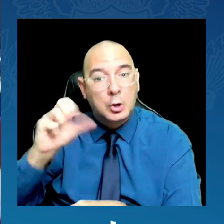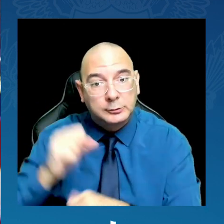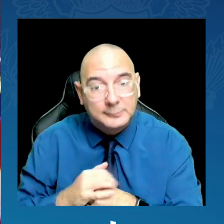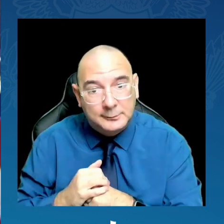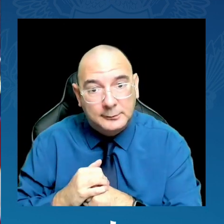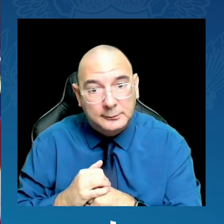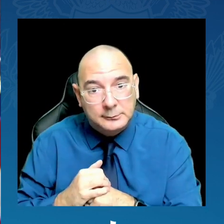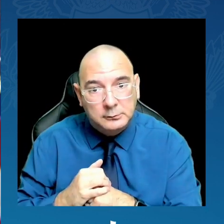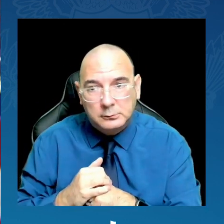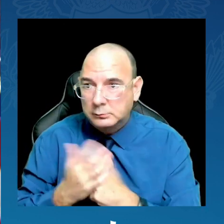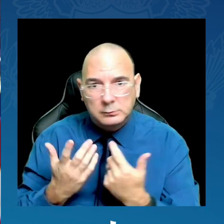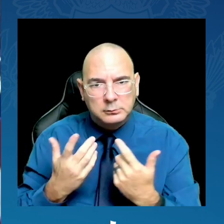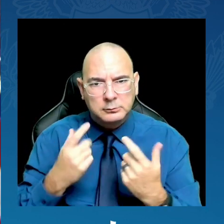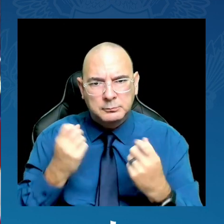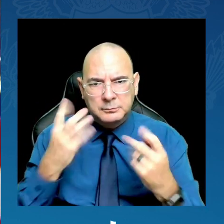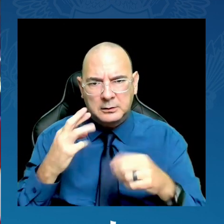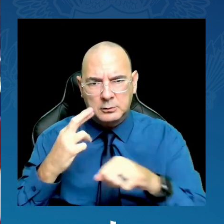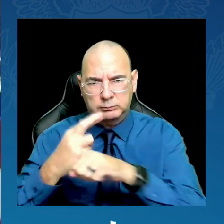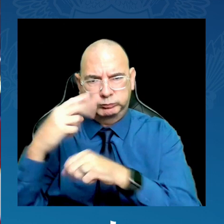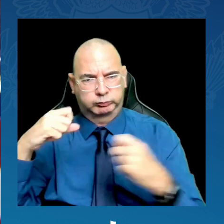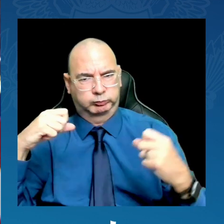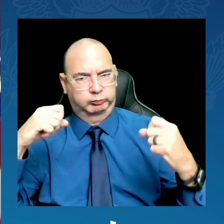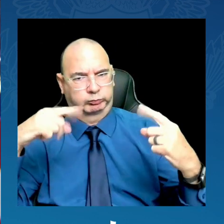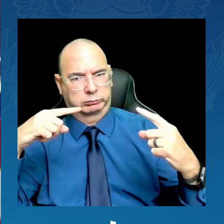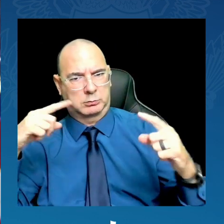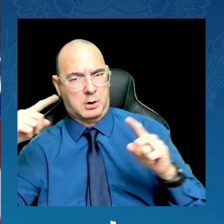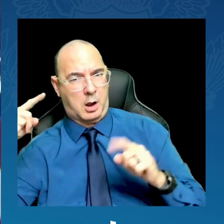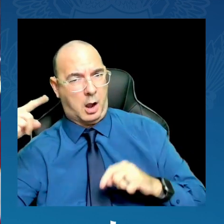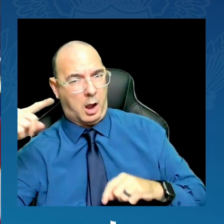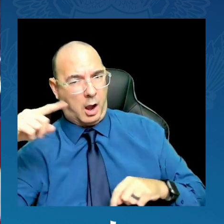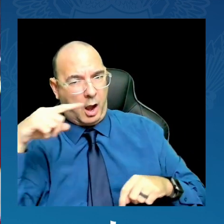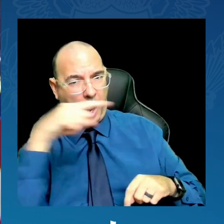We have looked back on our Earth from billions of miles away.